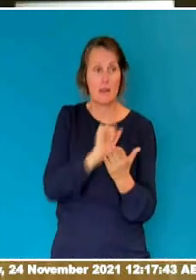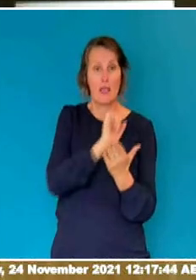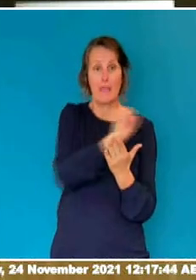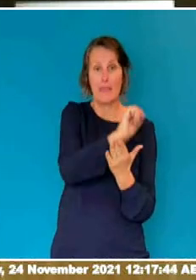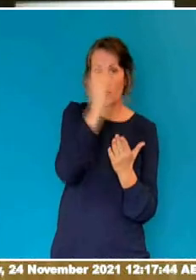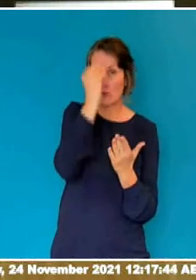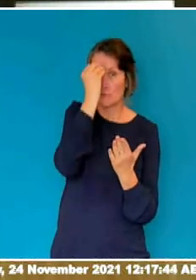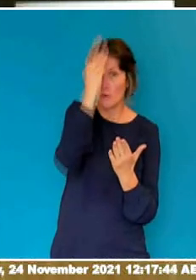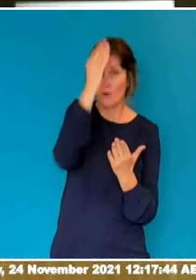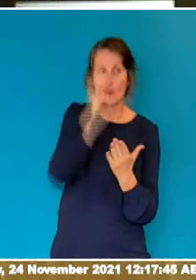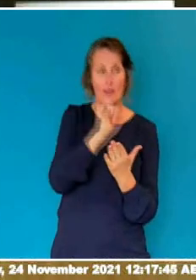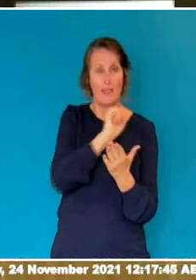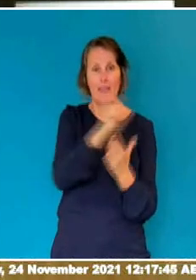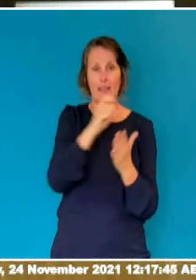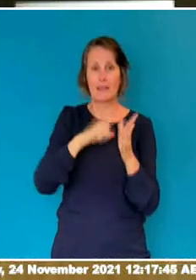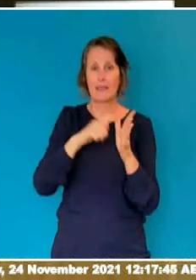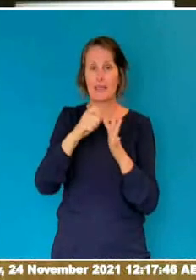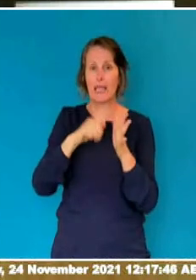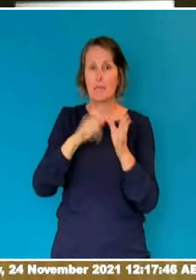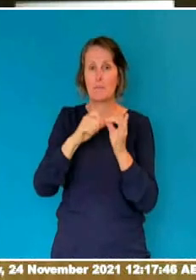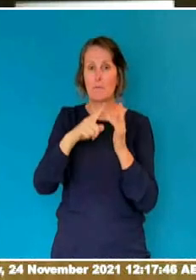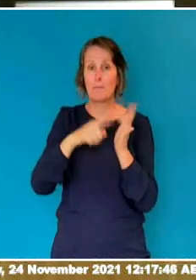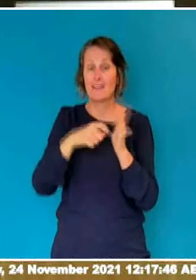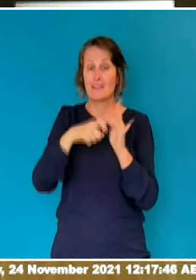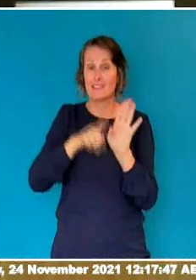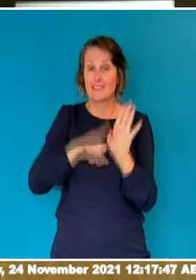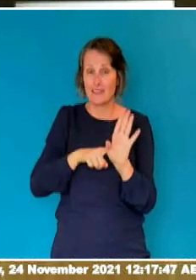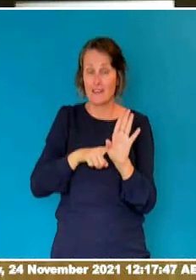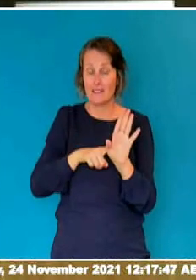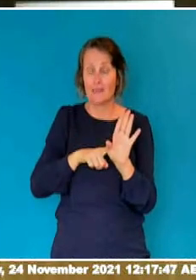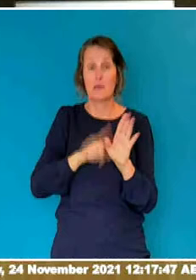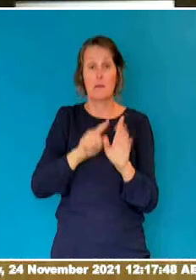and the outcomes that we are expecting in a role.